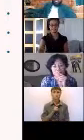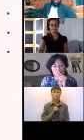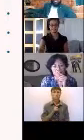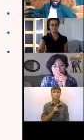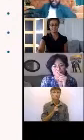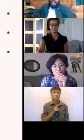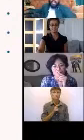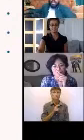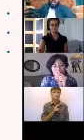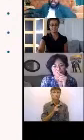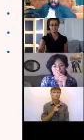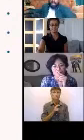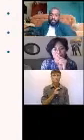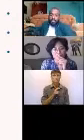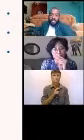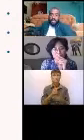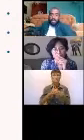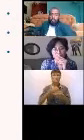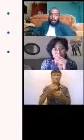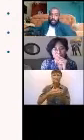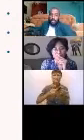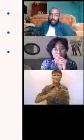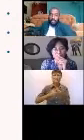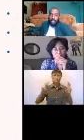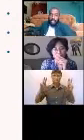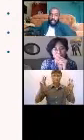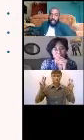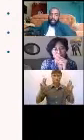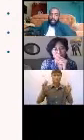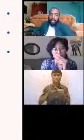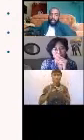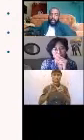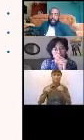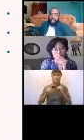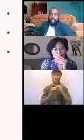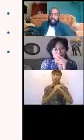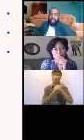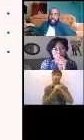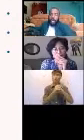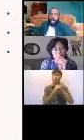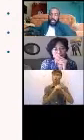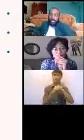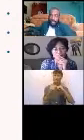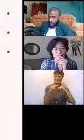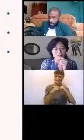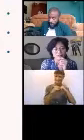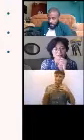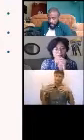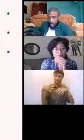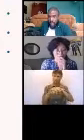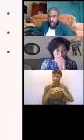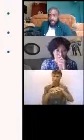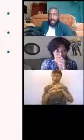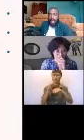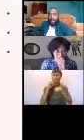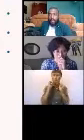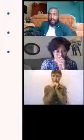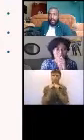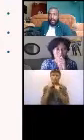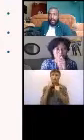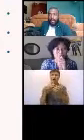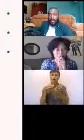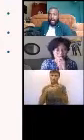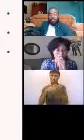So anti-racism in marketing. Yeah it is. It is not these things, and I think I've been